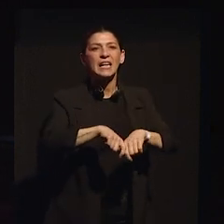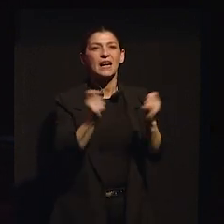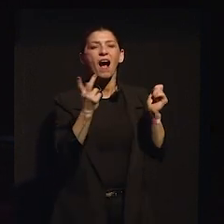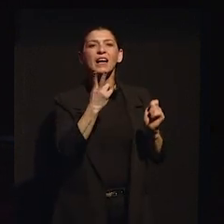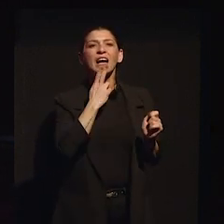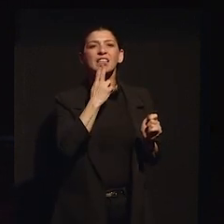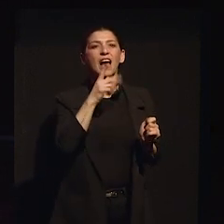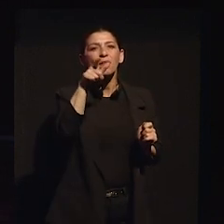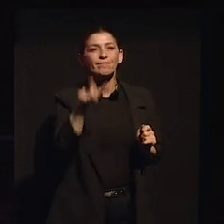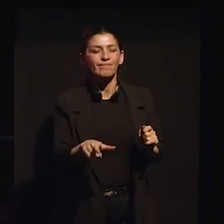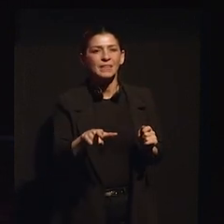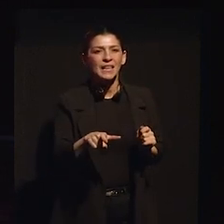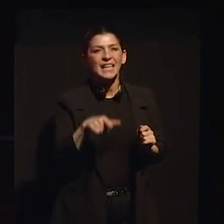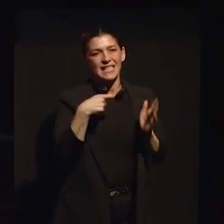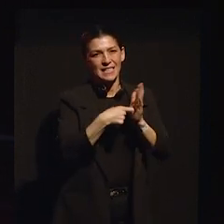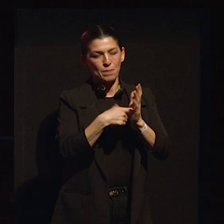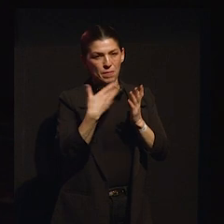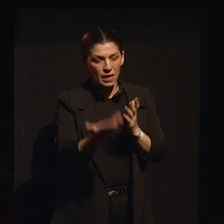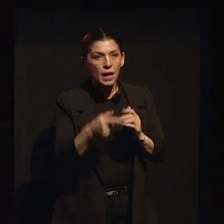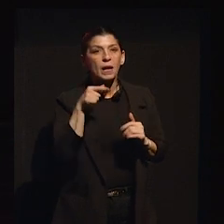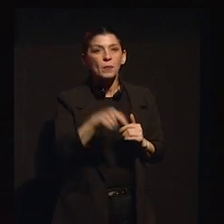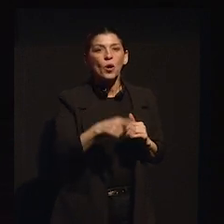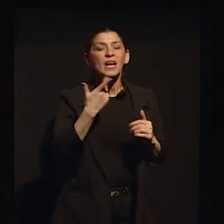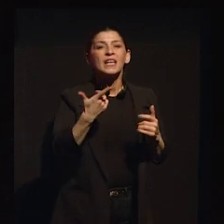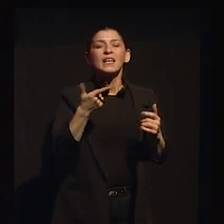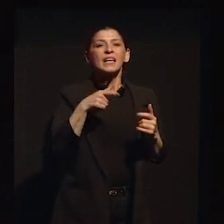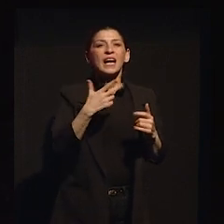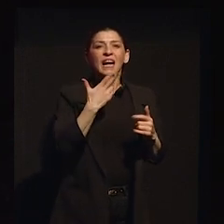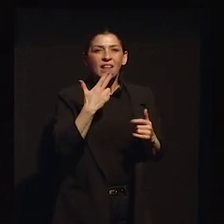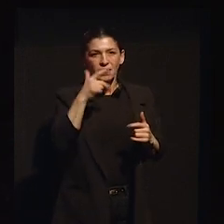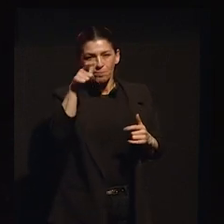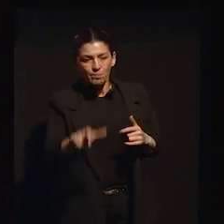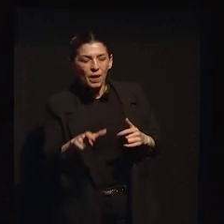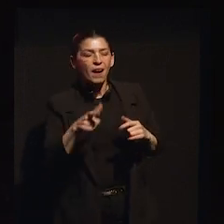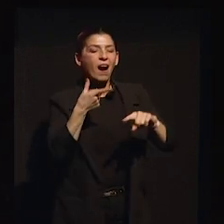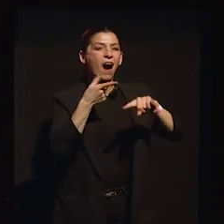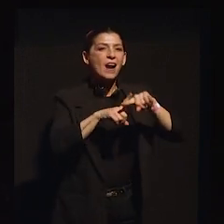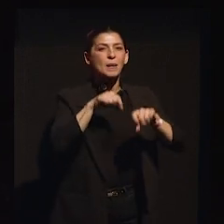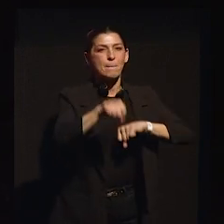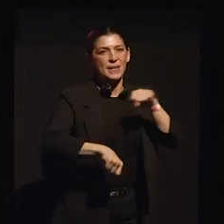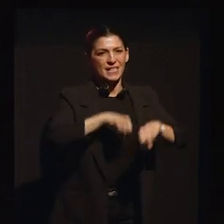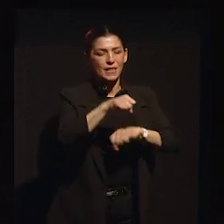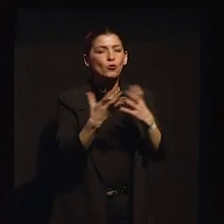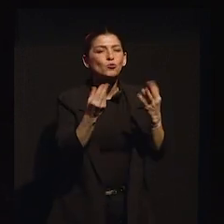Chain Breaking Women focuses on two main problems; woman and the bicycle. And these two problems,